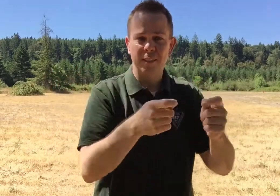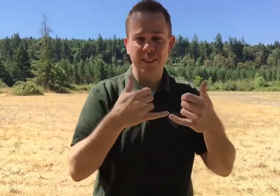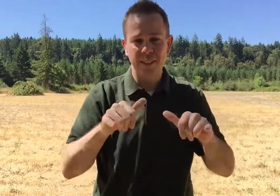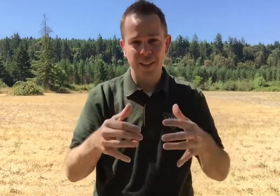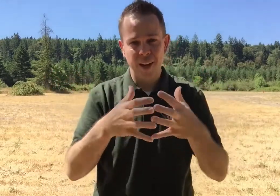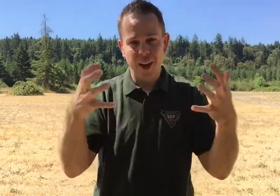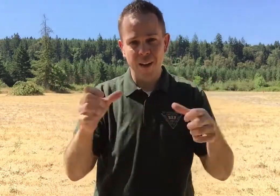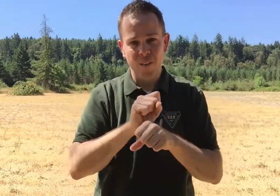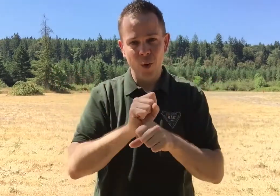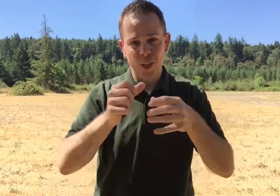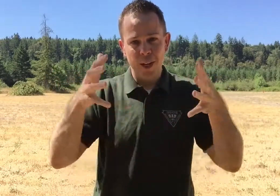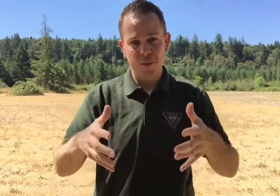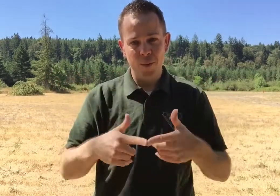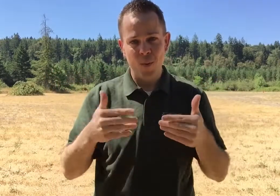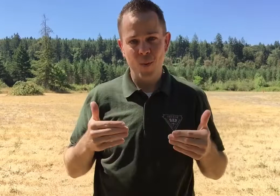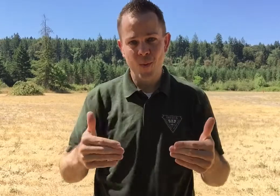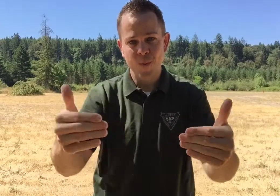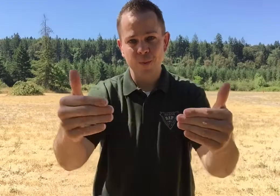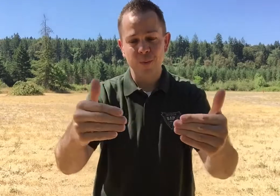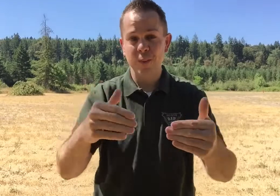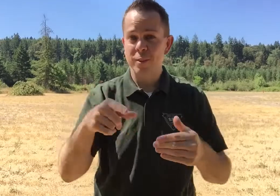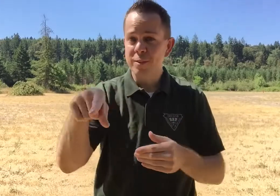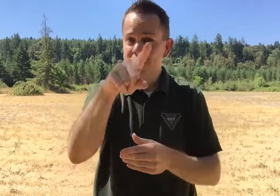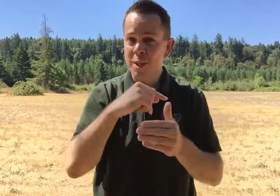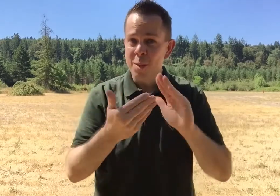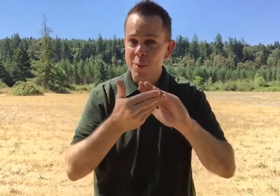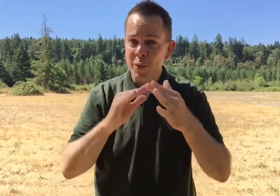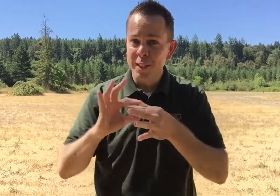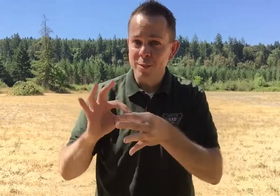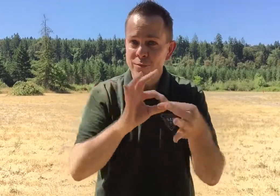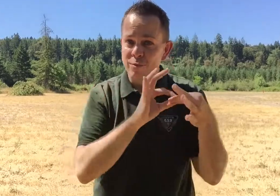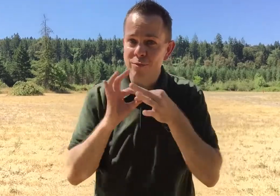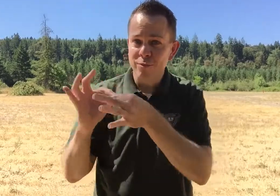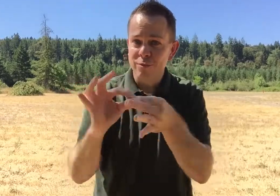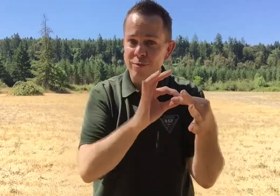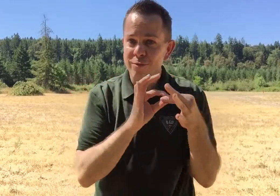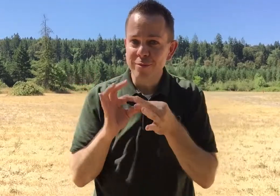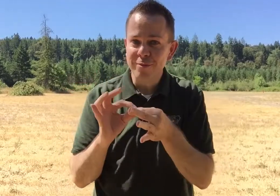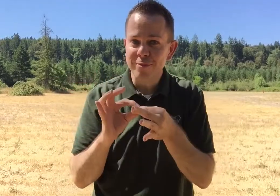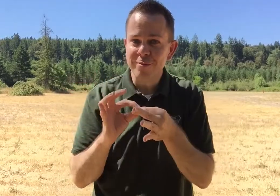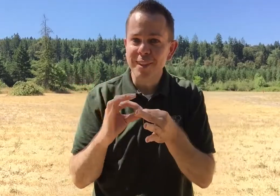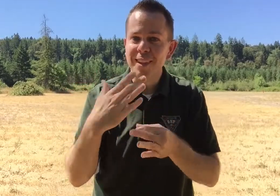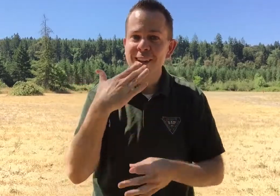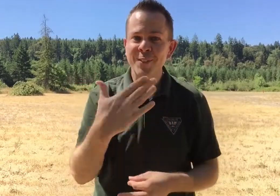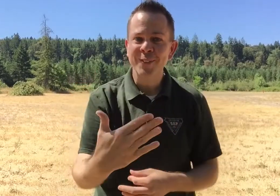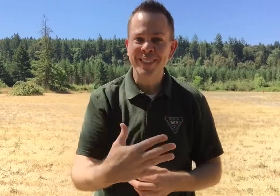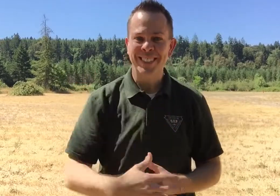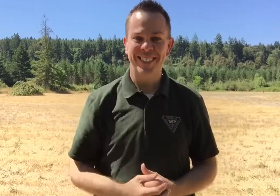Going forward, there is still a lot of work to be done within the community. Thank you.